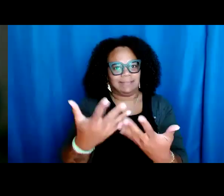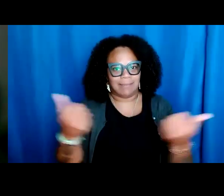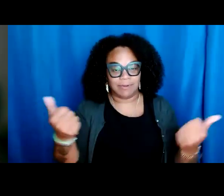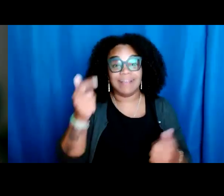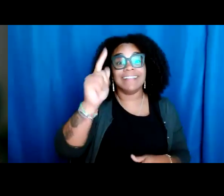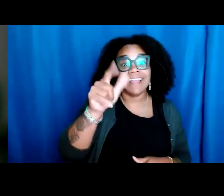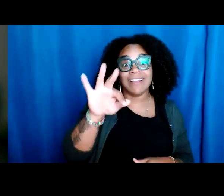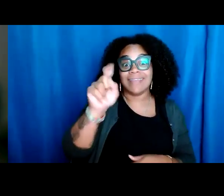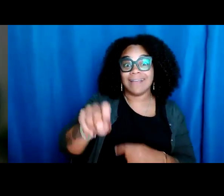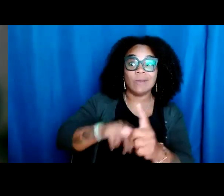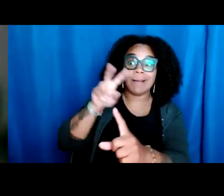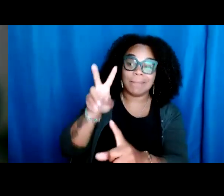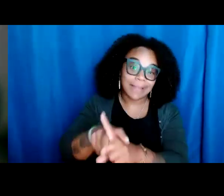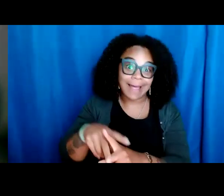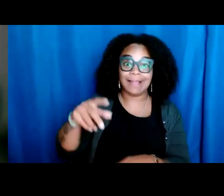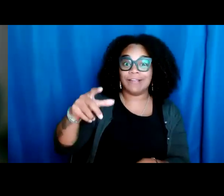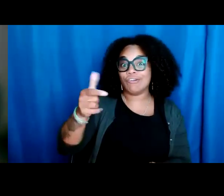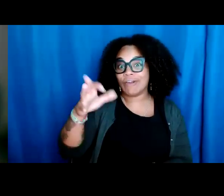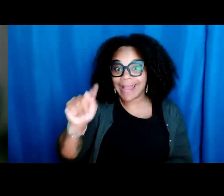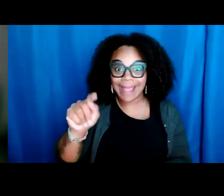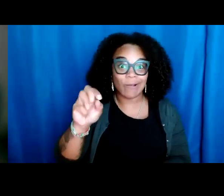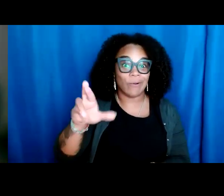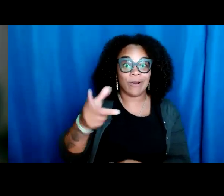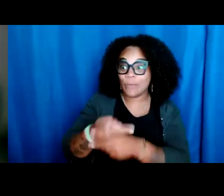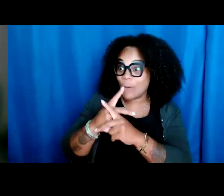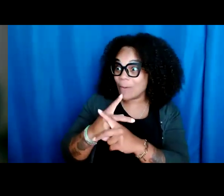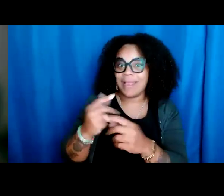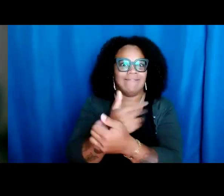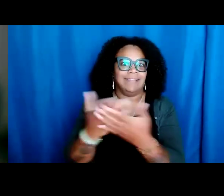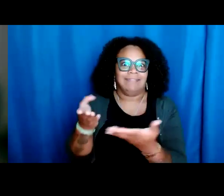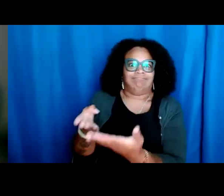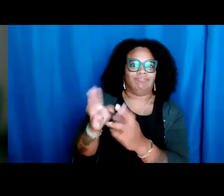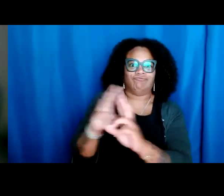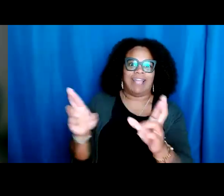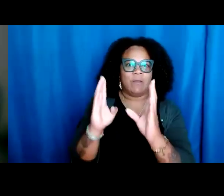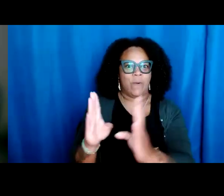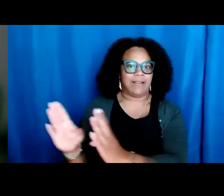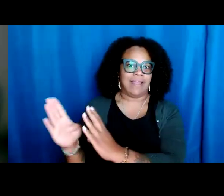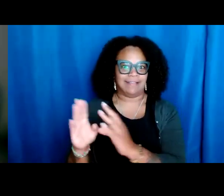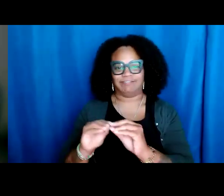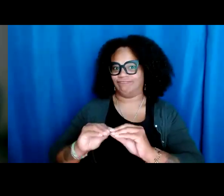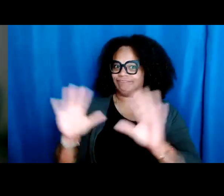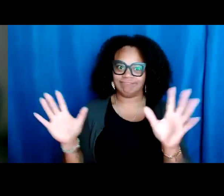everything is organized and ready to go. The second thing, again, it prevents